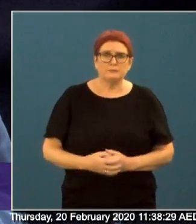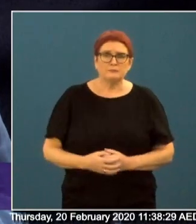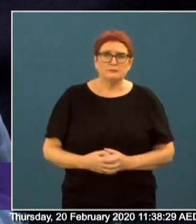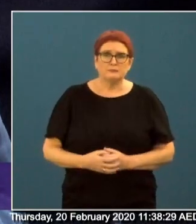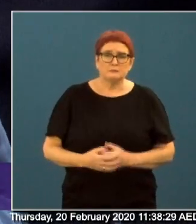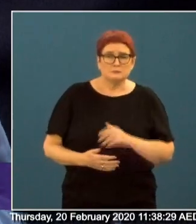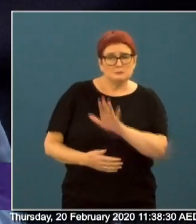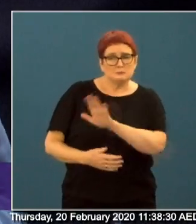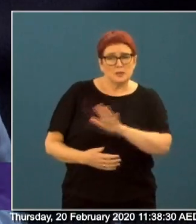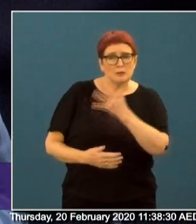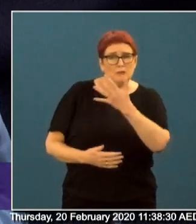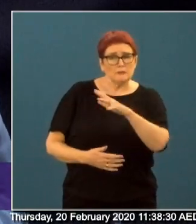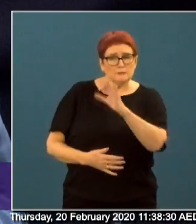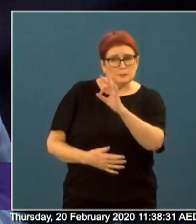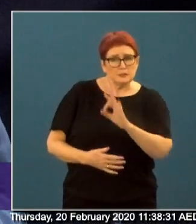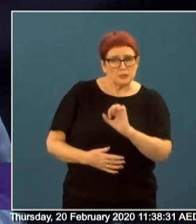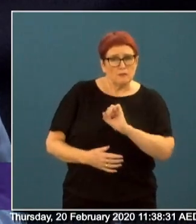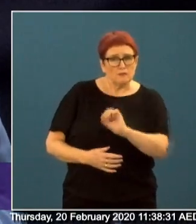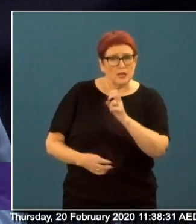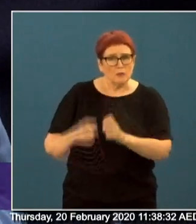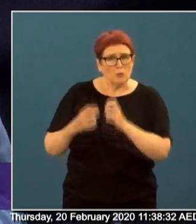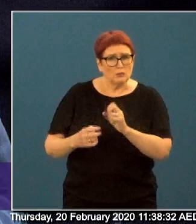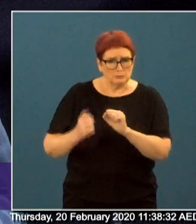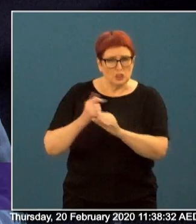by the health practitioners treating them.